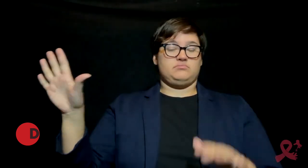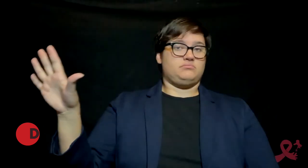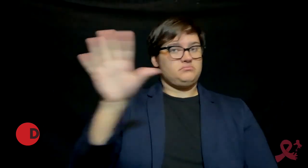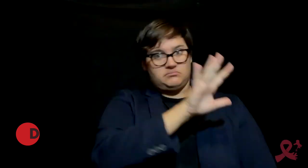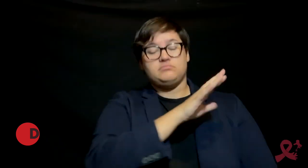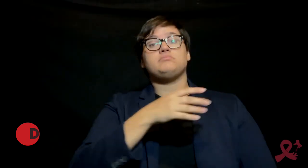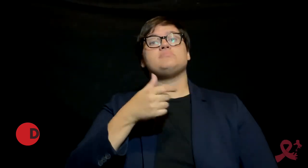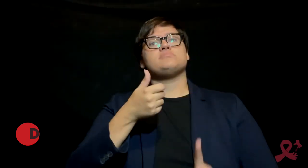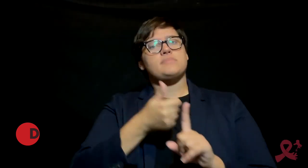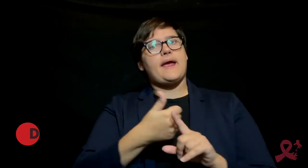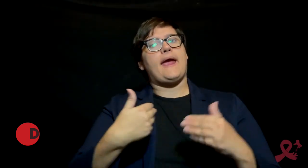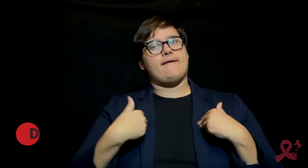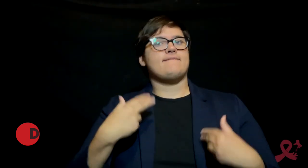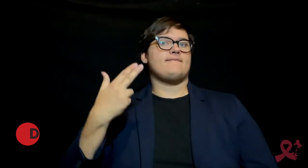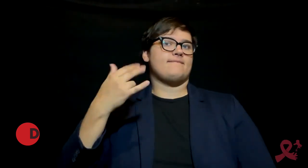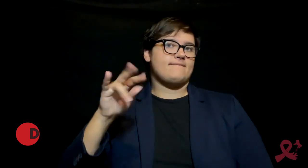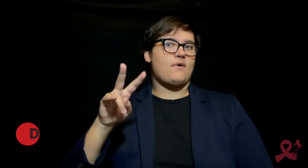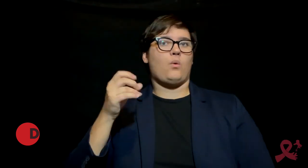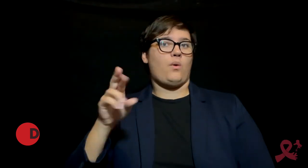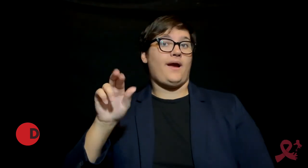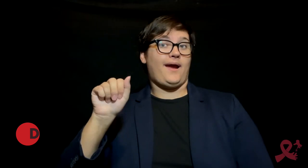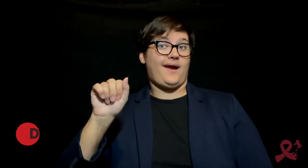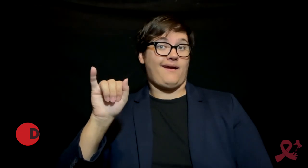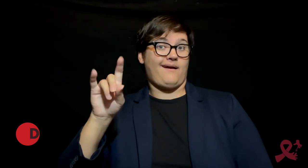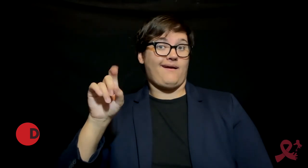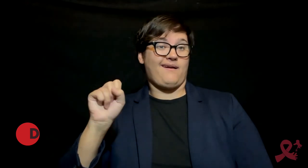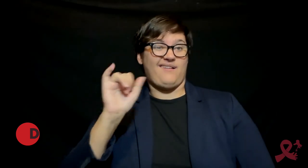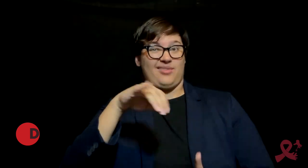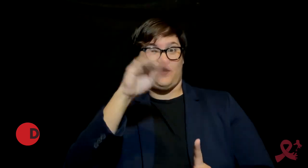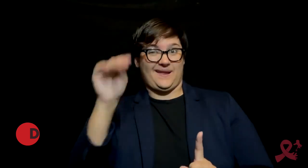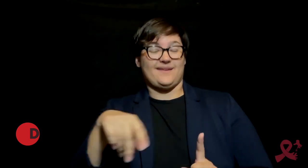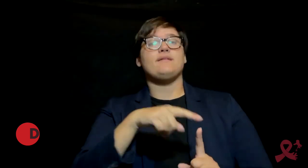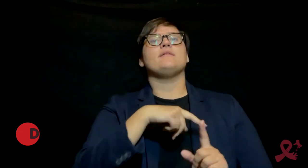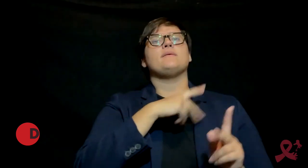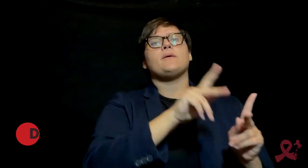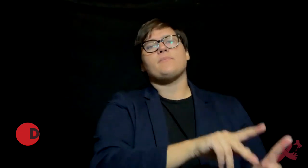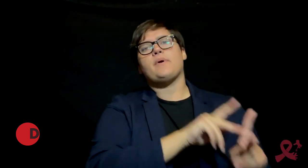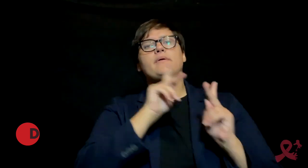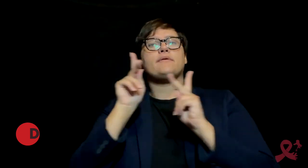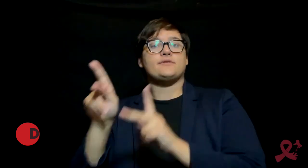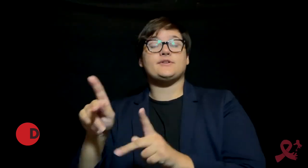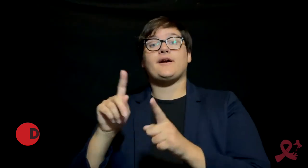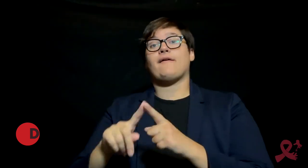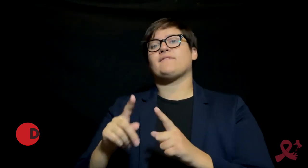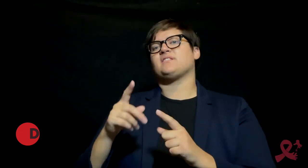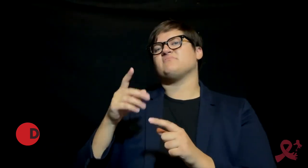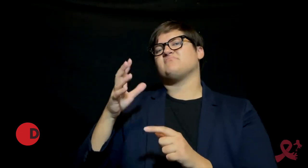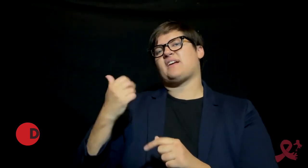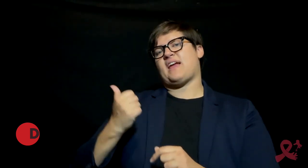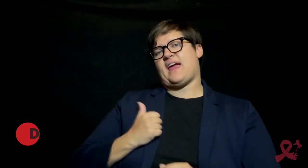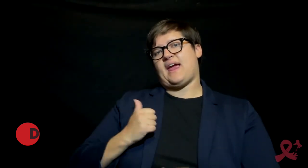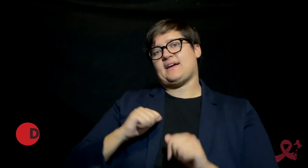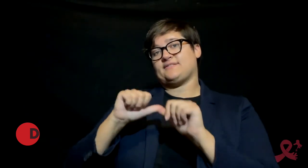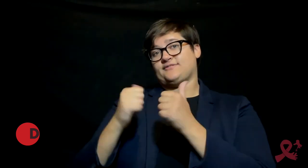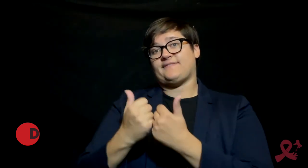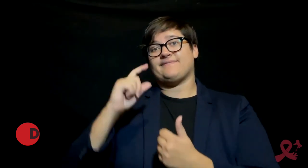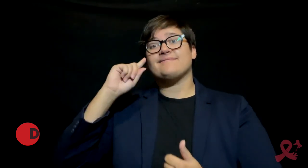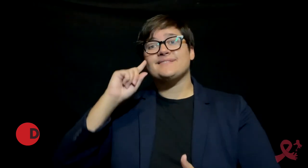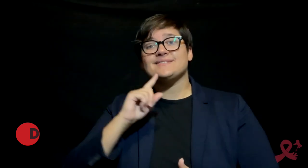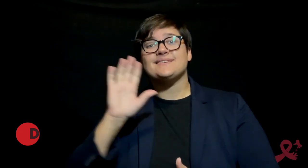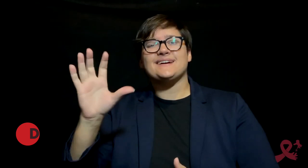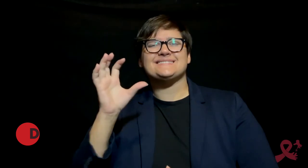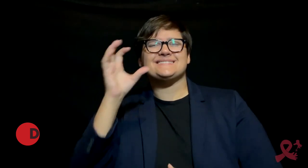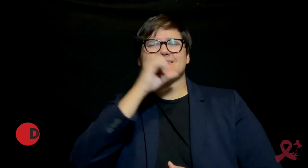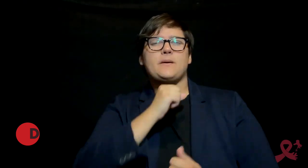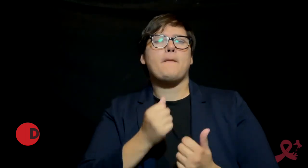and looked at how many Canadian Association for the Deaf estimated